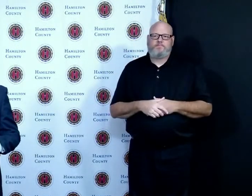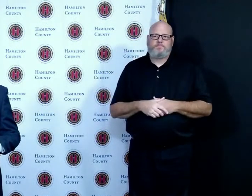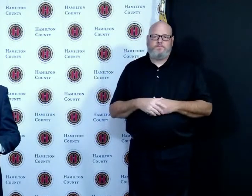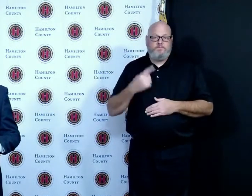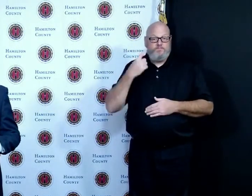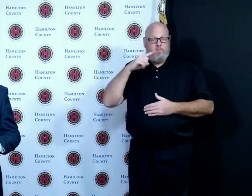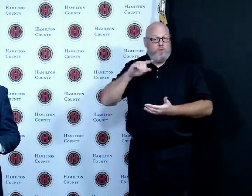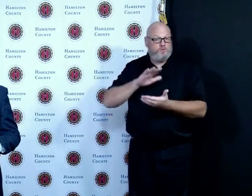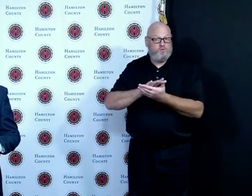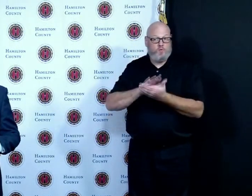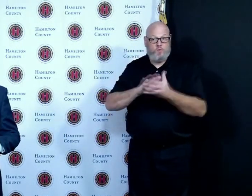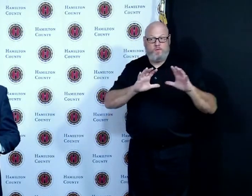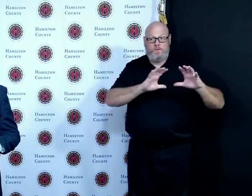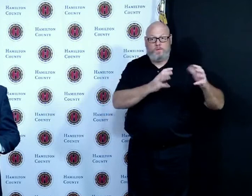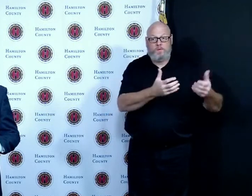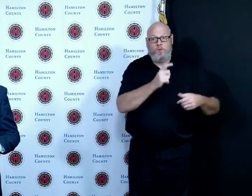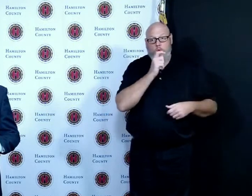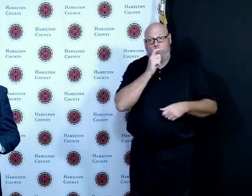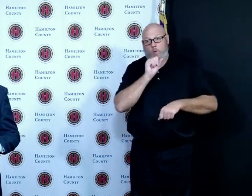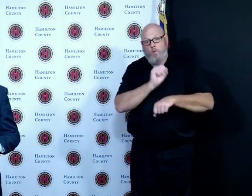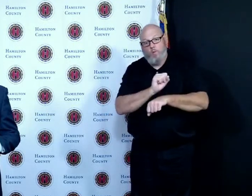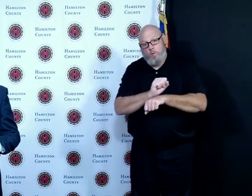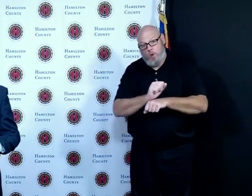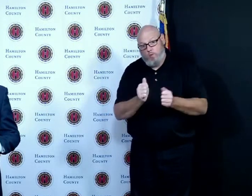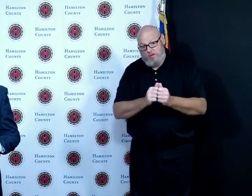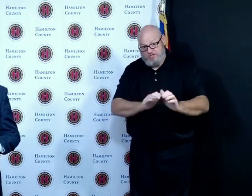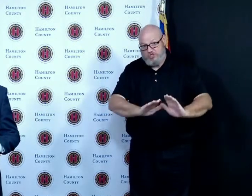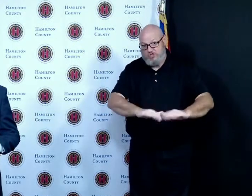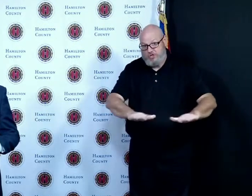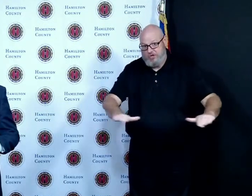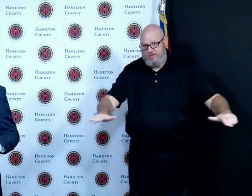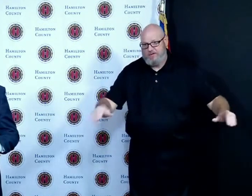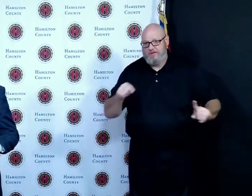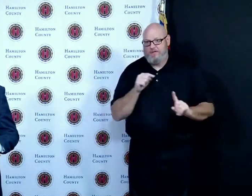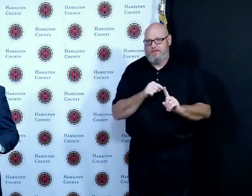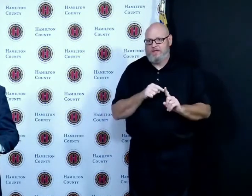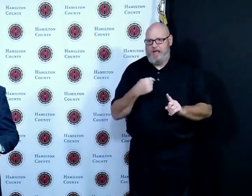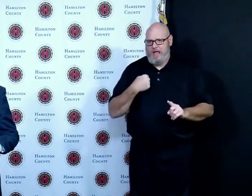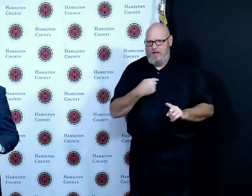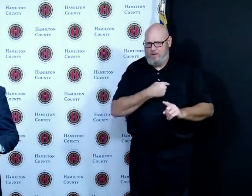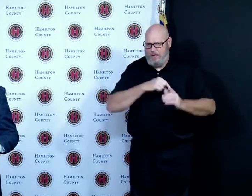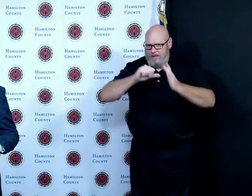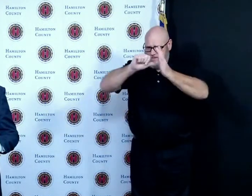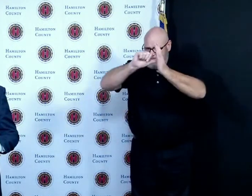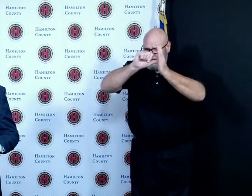to questions are there questions there are Anne Saker with the Enquirer has questions for you Greg